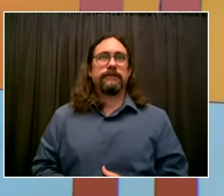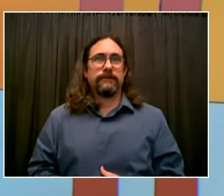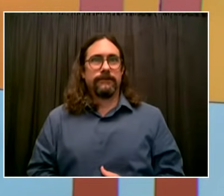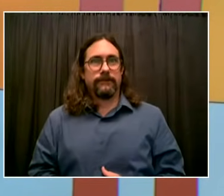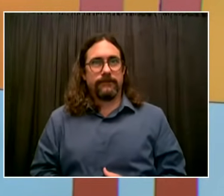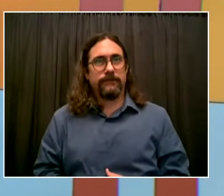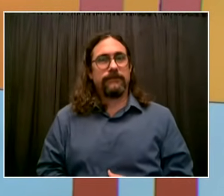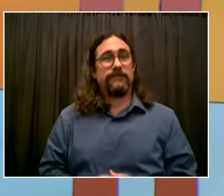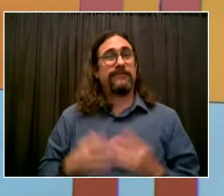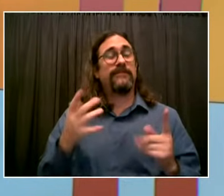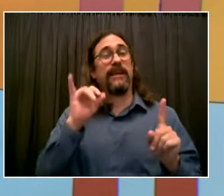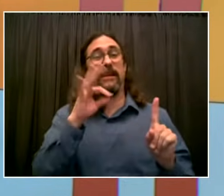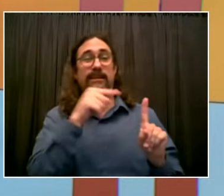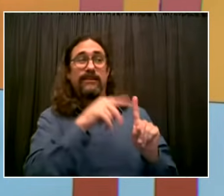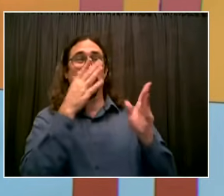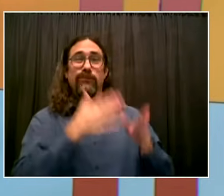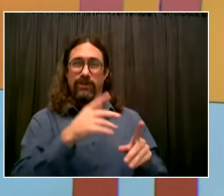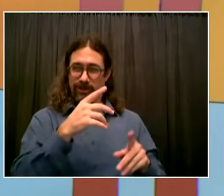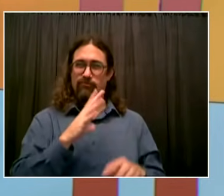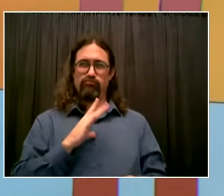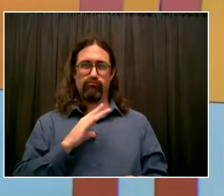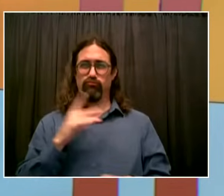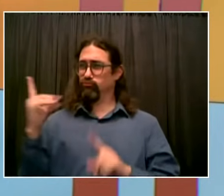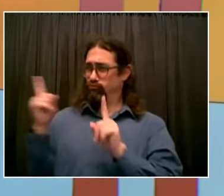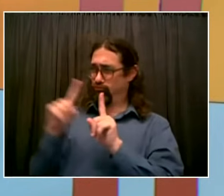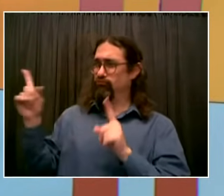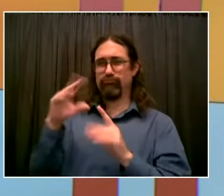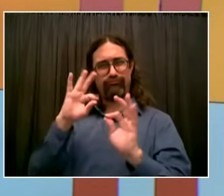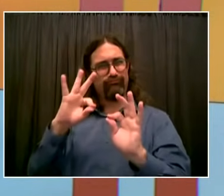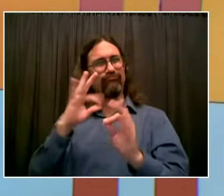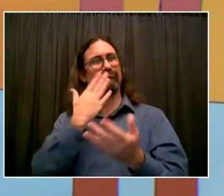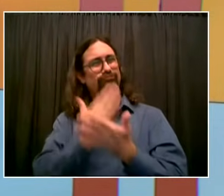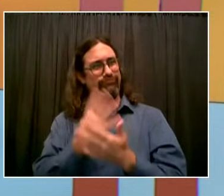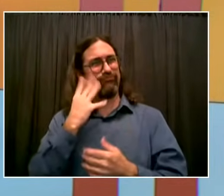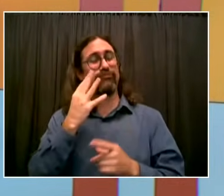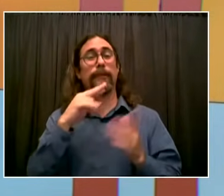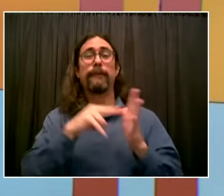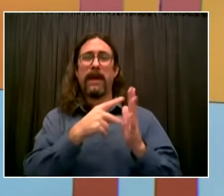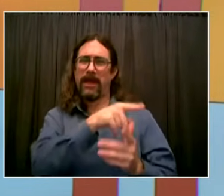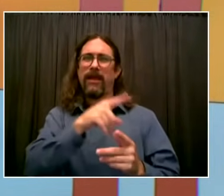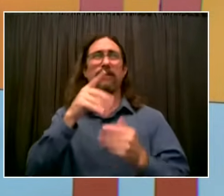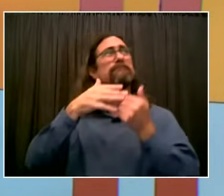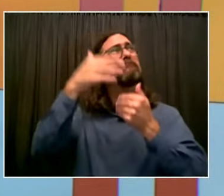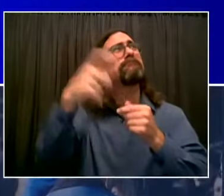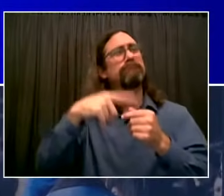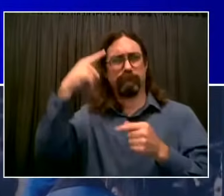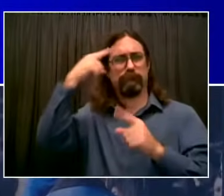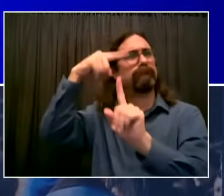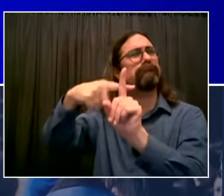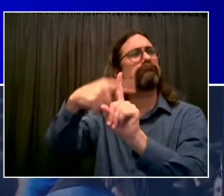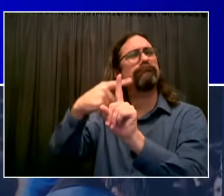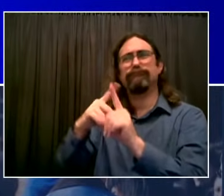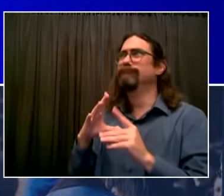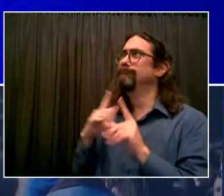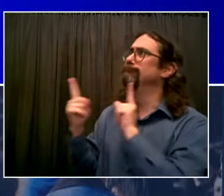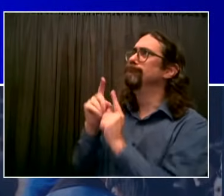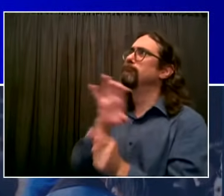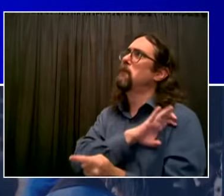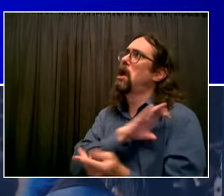BETTER ABOUT WORKINGI WTH THE POLICE EVERY